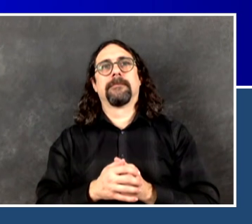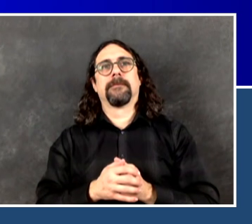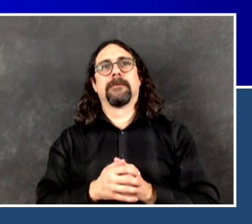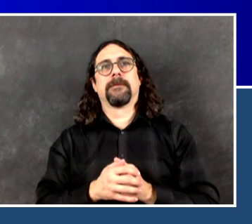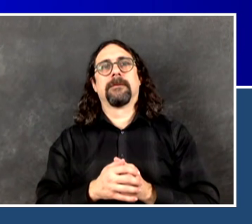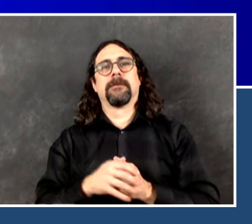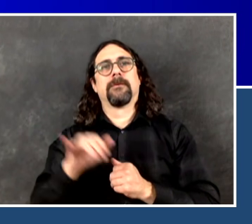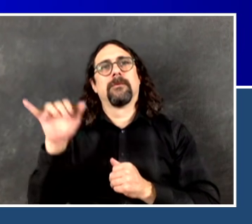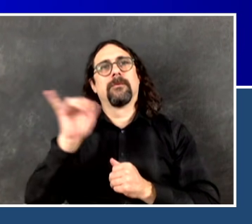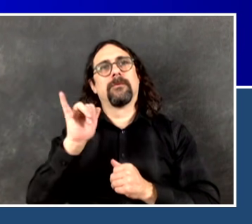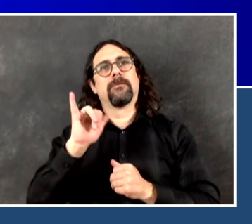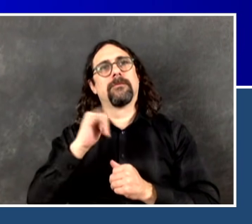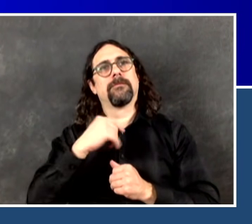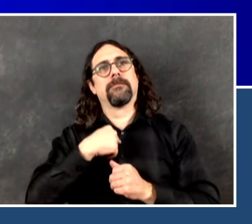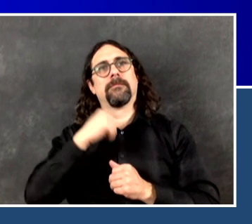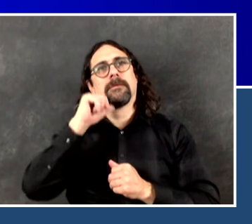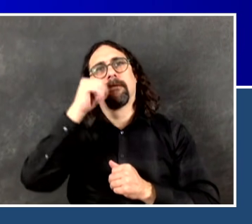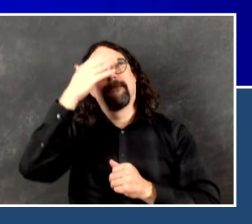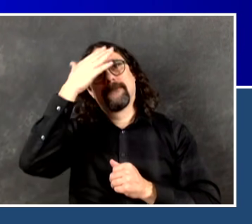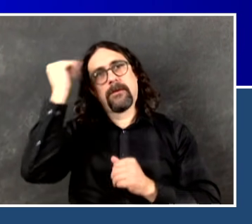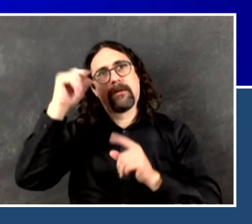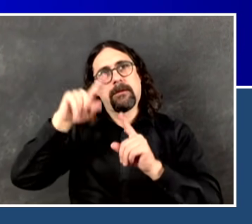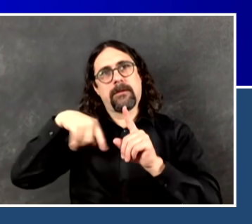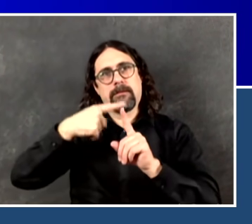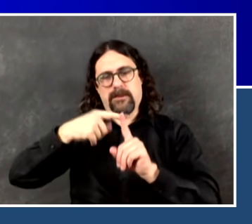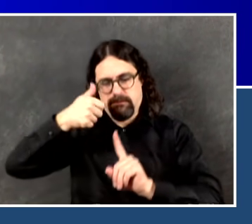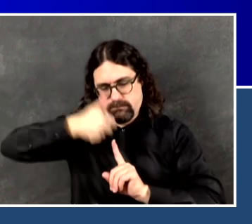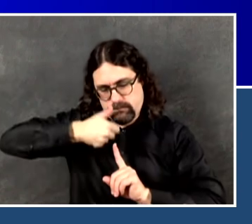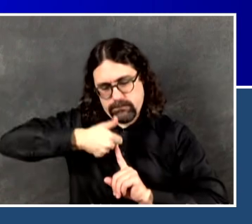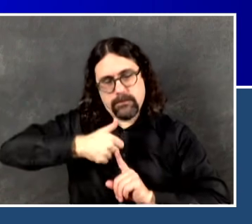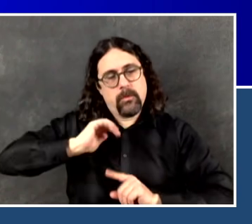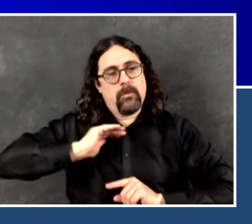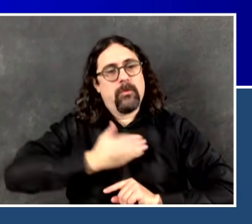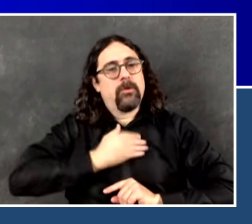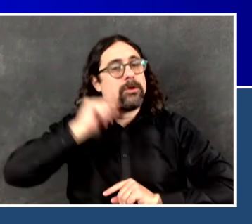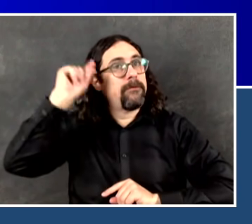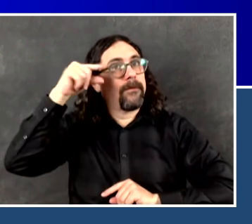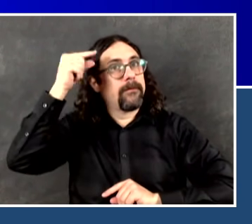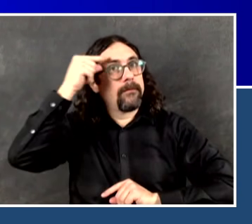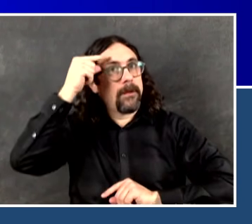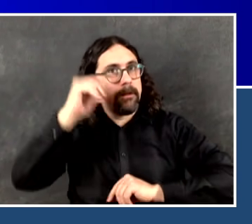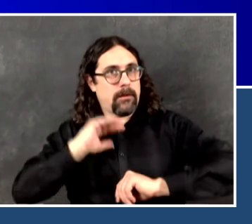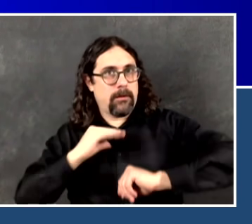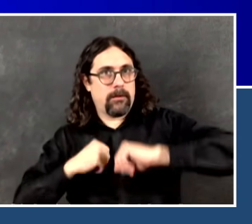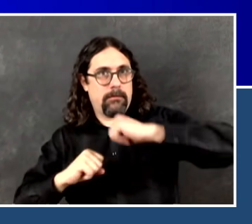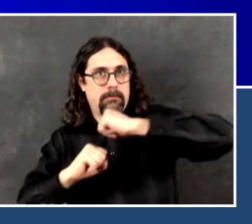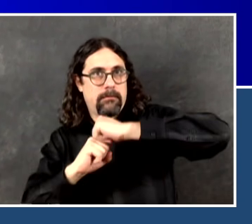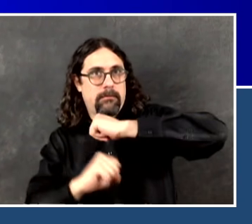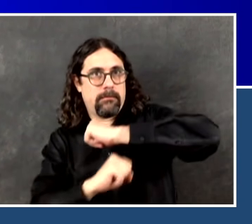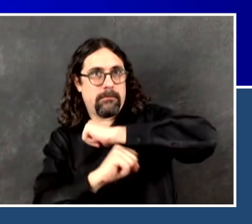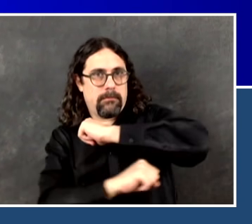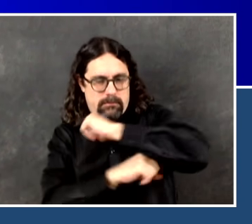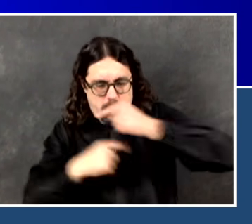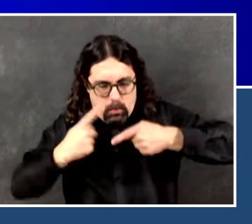STRUCTURE QUESTION OF OUR GOVERNMENT AND EVERIYTH TNGHAT OUR GOVERNMENT IS BUILT TO DO AND WHAT WE NEED TO DO GOING FORWARD.